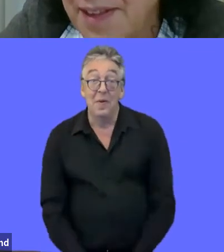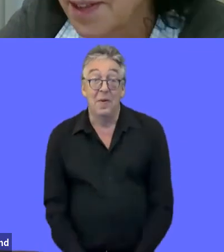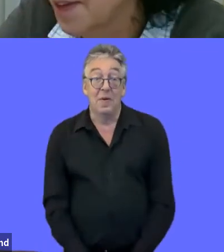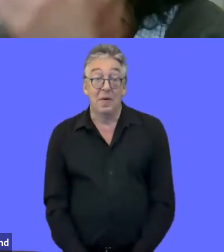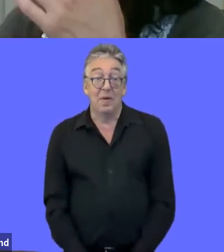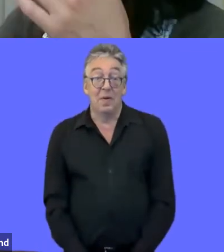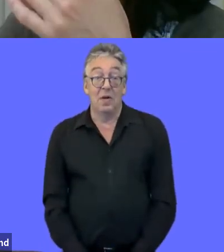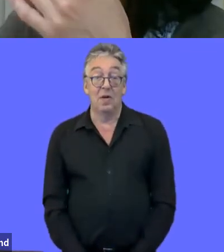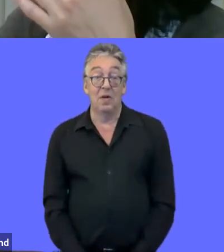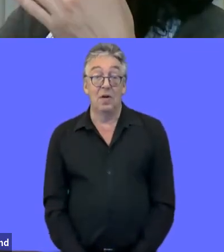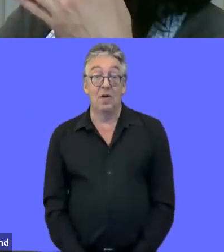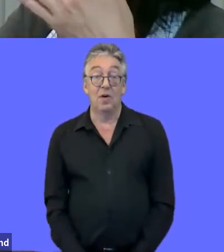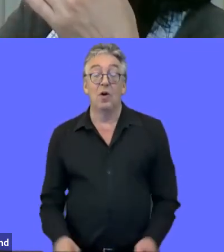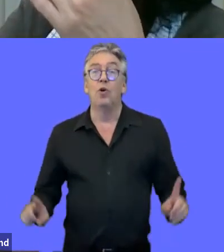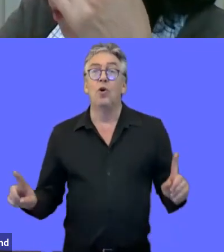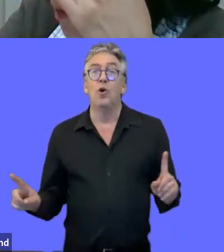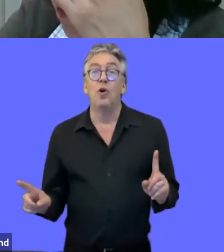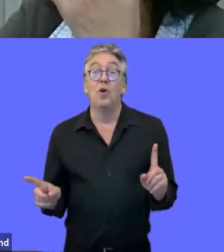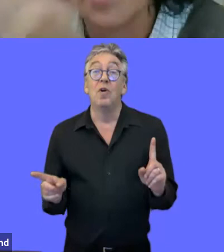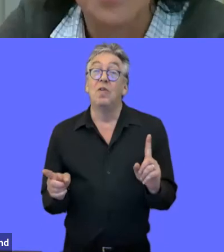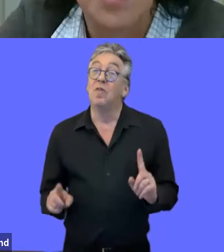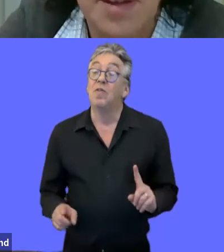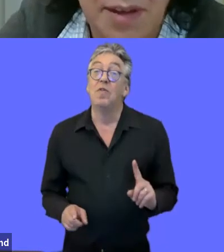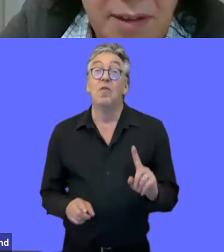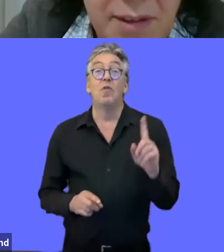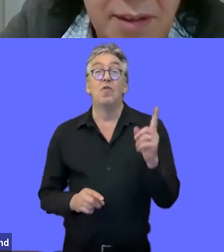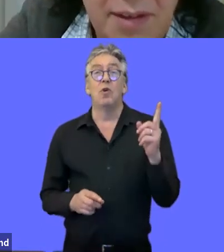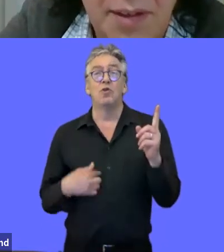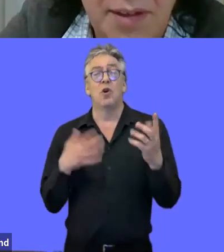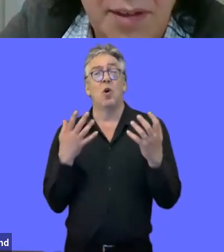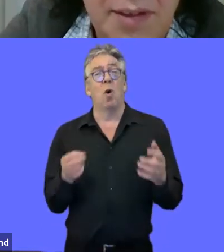Firstly, I want to address the context and the reasons why